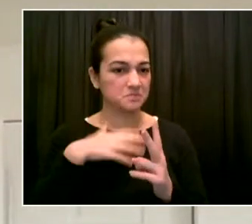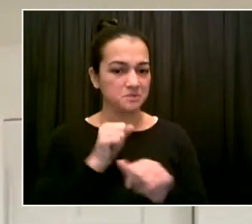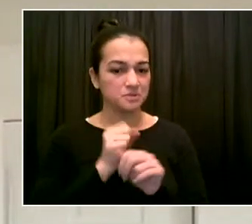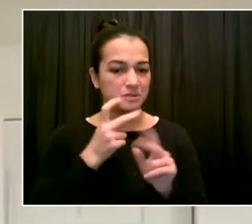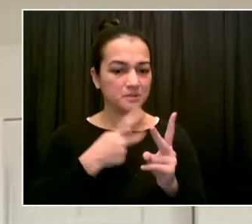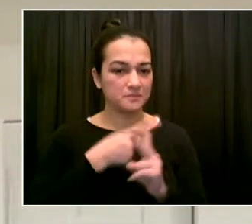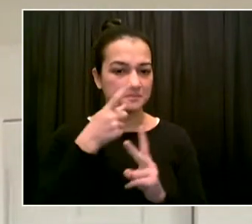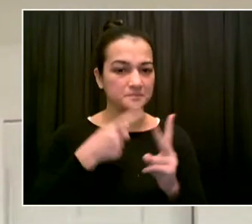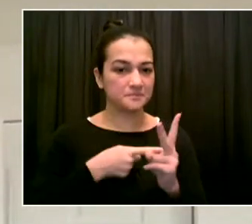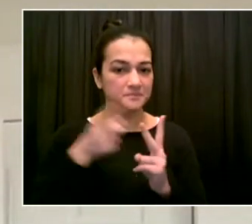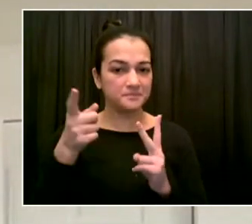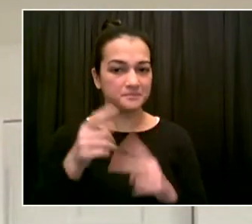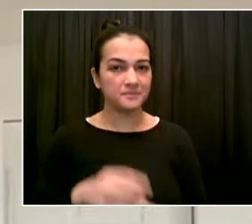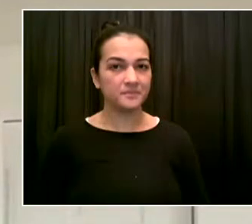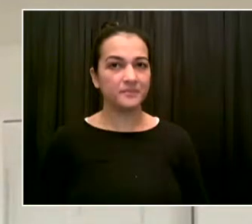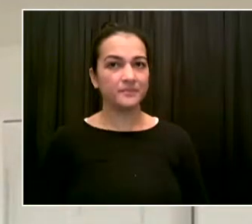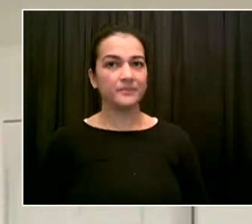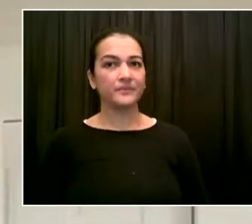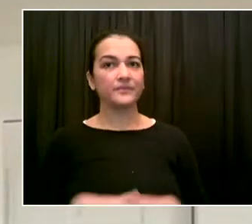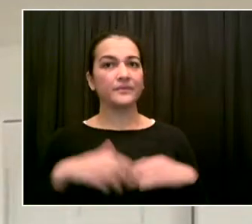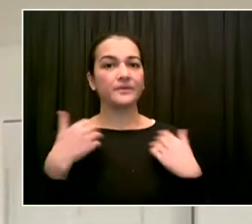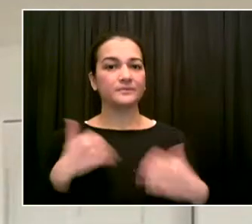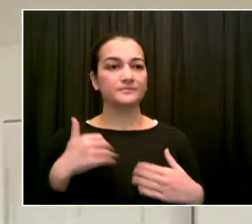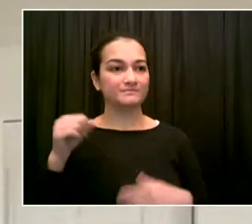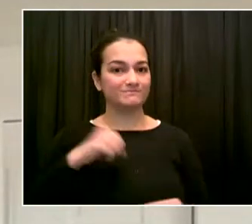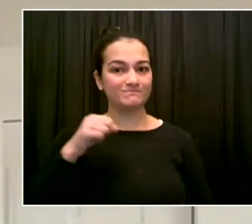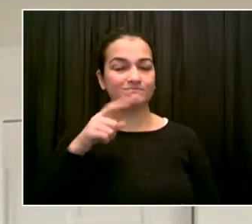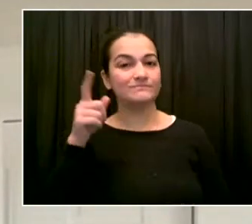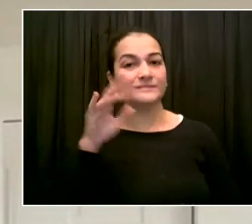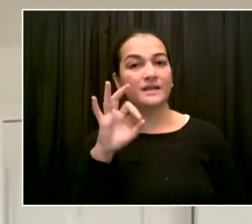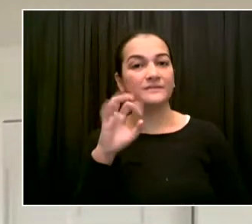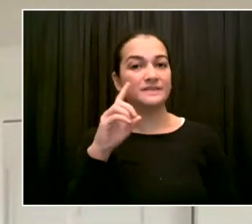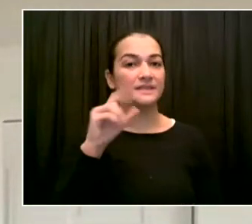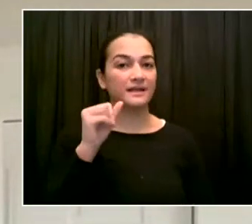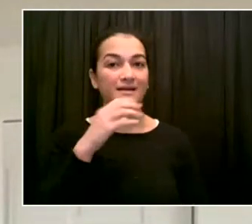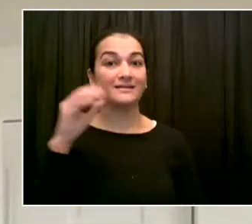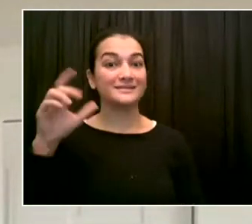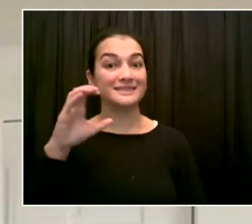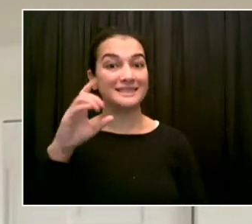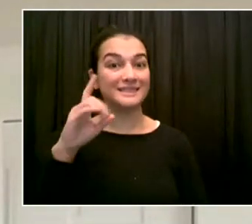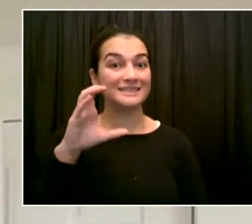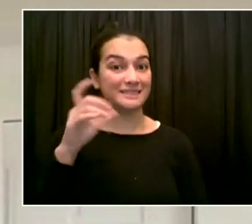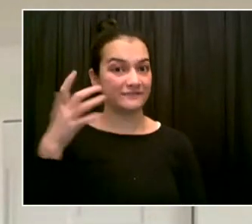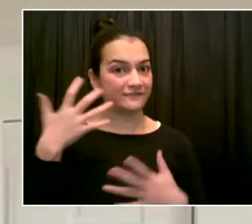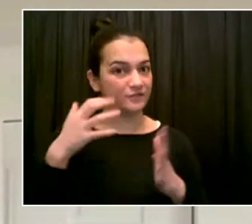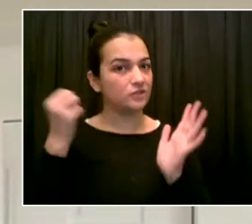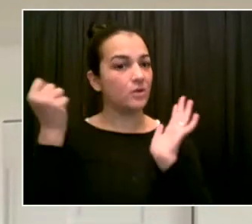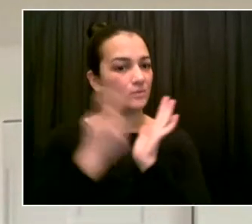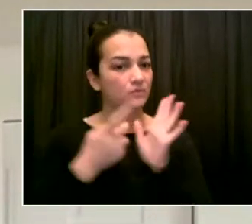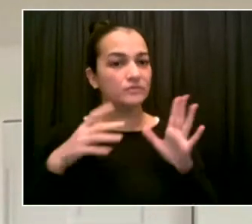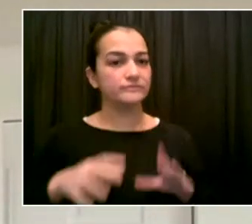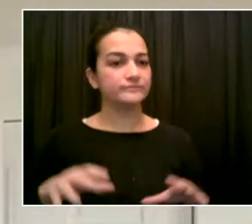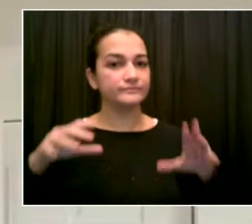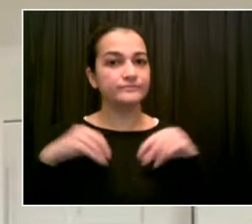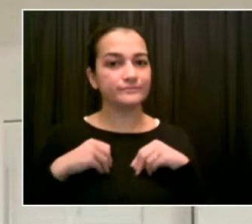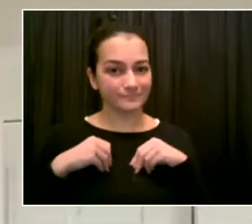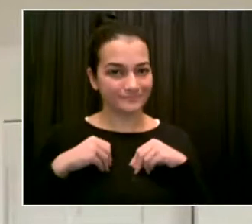AM THE CHAIR OF THE COMMITTEE ON OSHPITALS. AFTR E THE CDC VOTED UNANIMOUSLY TO APPROVE BOOSTER